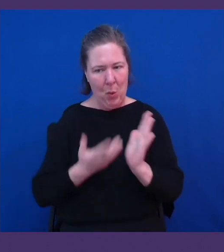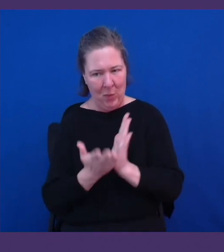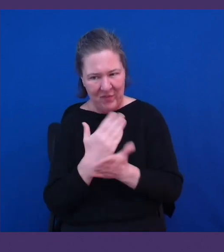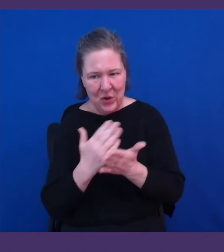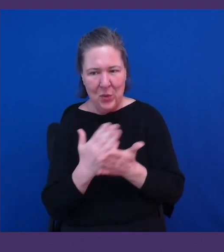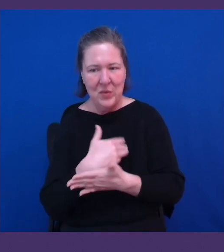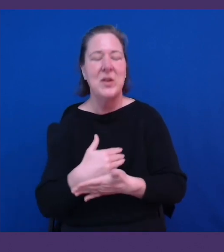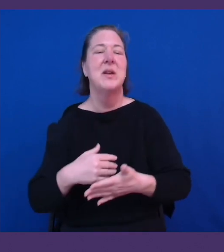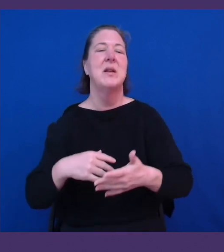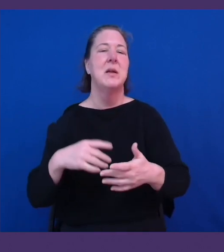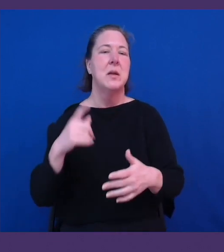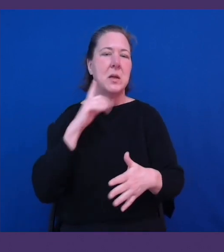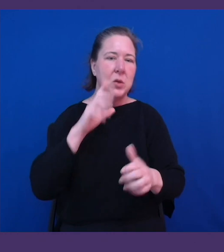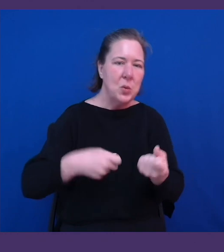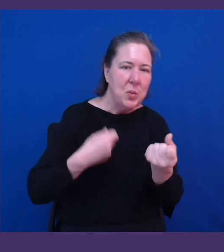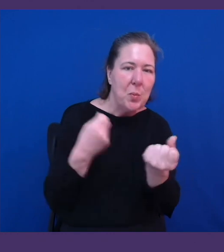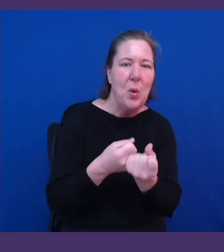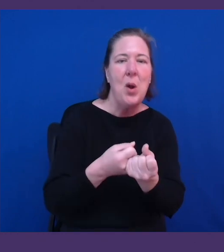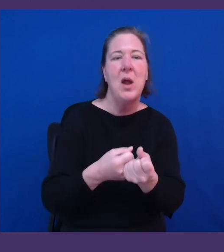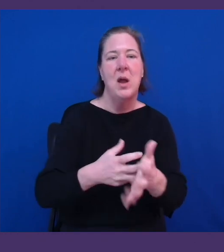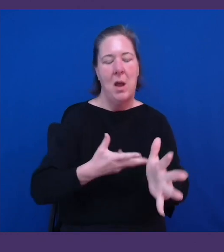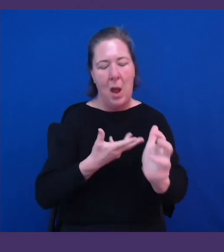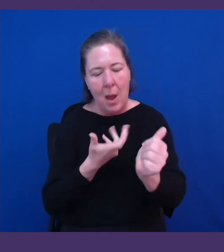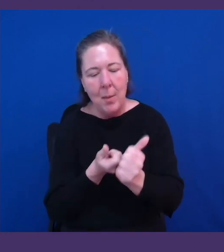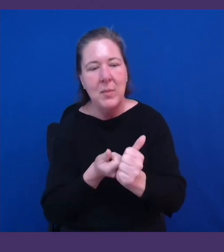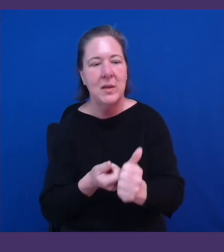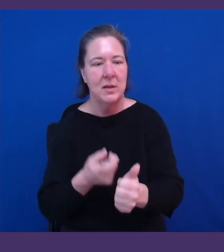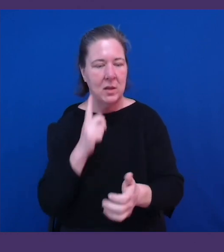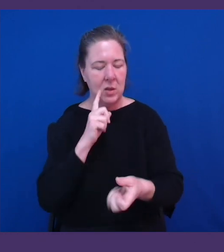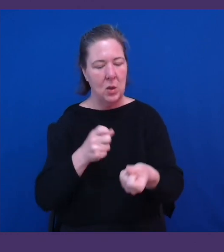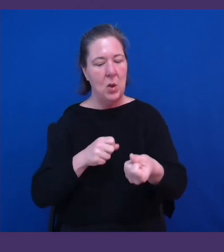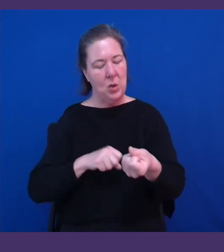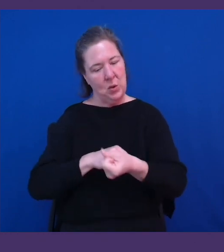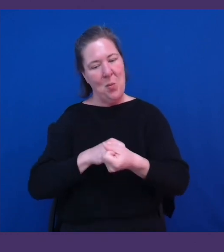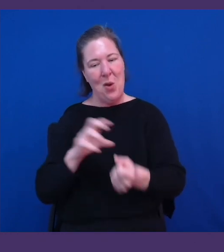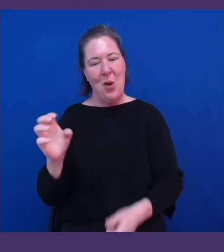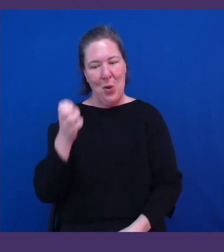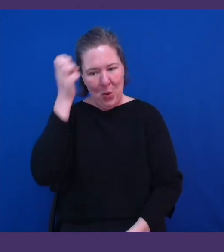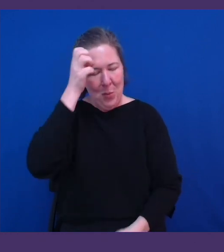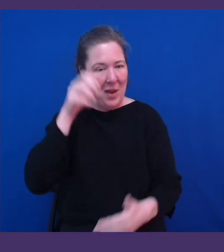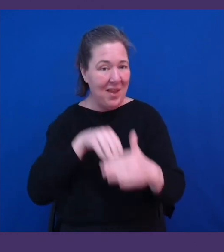to support the European Accessibility Act. But already now, it's possible to use it.